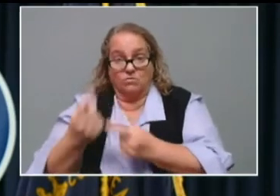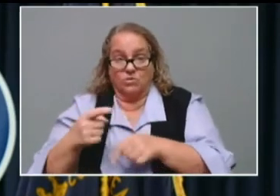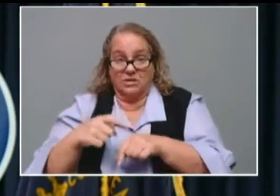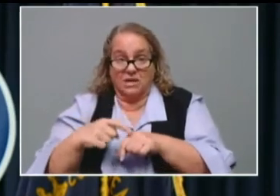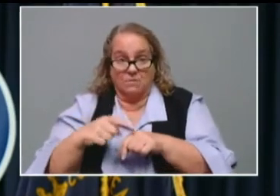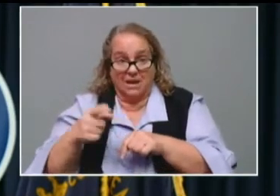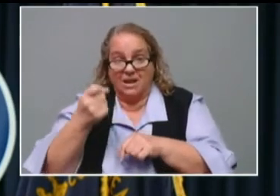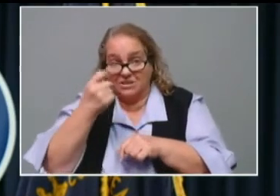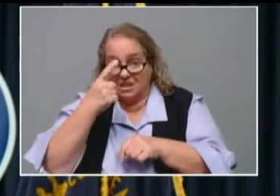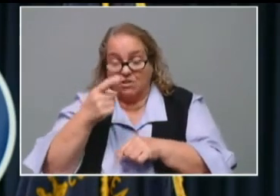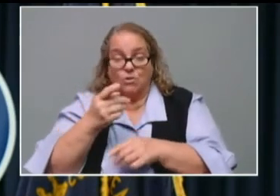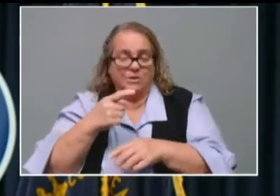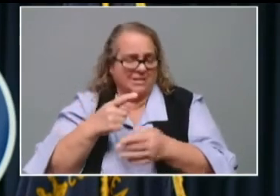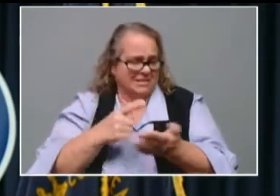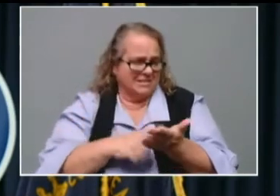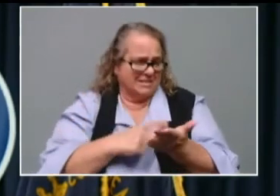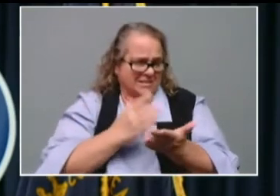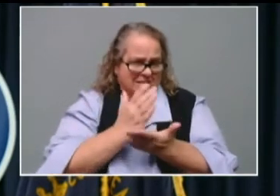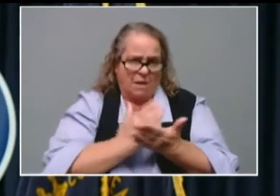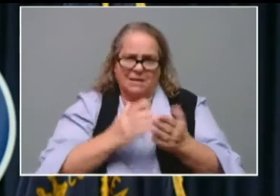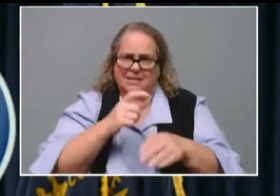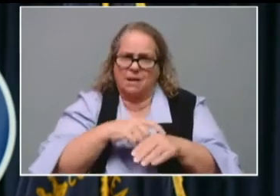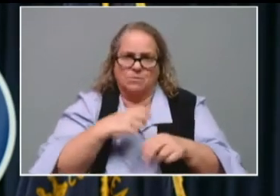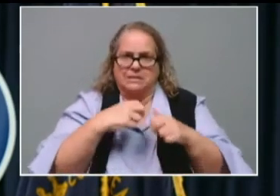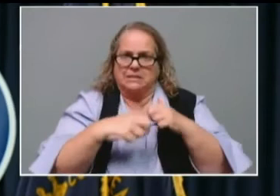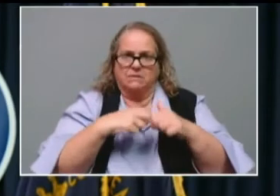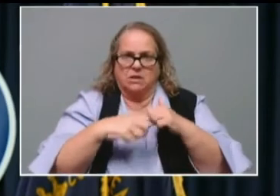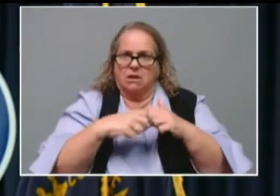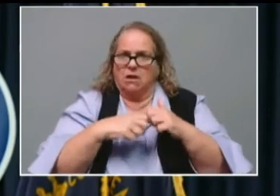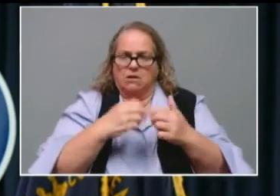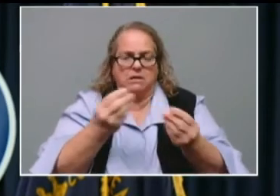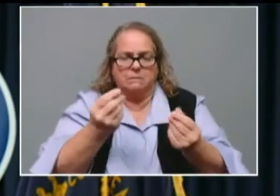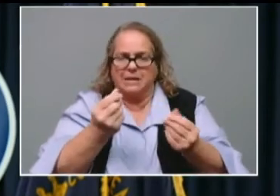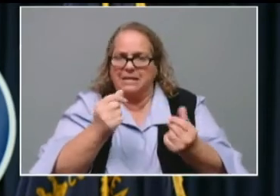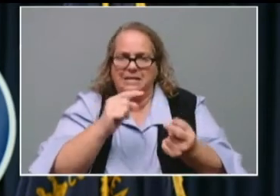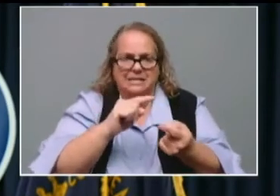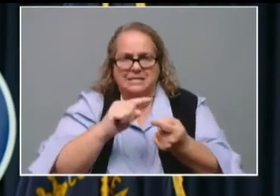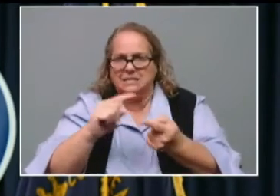difficulty that it was hard to, uh, then I don't think we'd be, we'd be